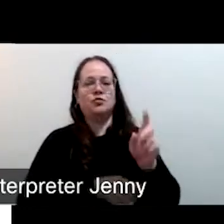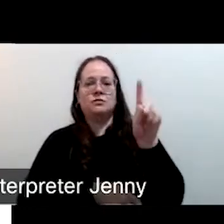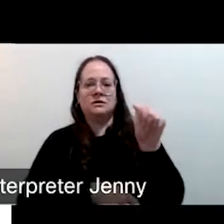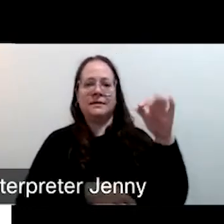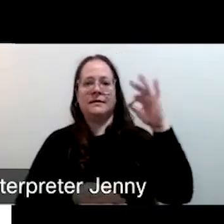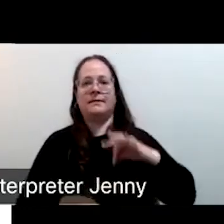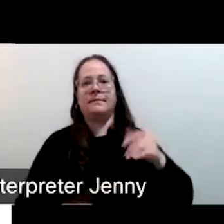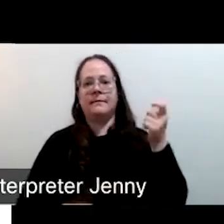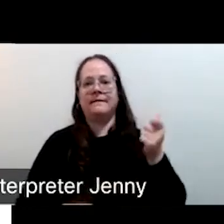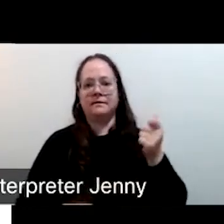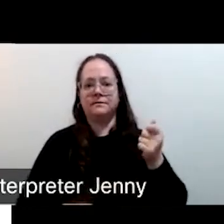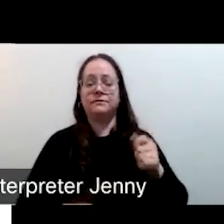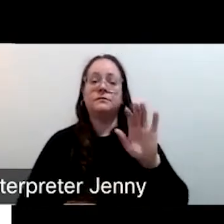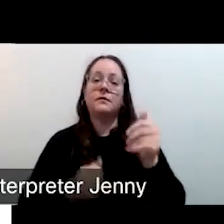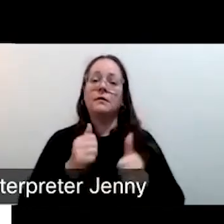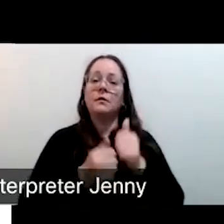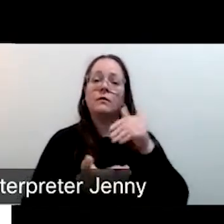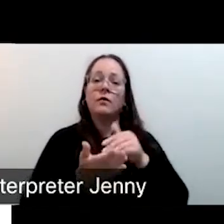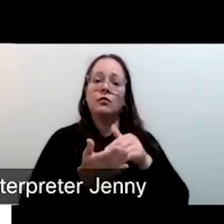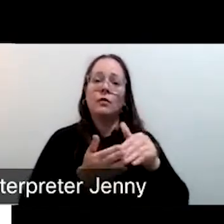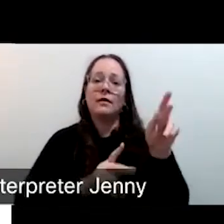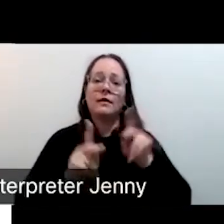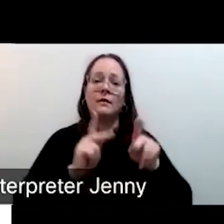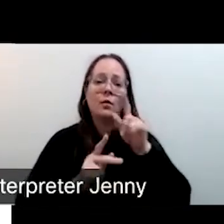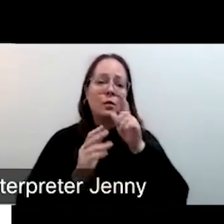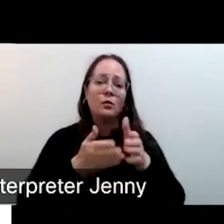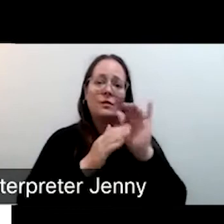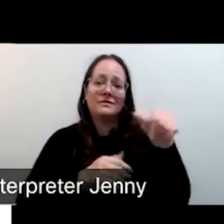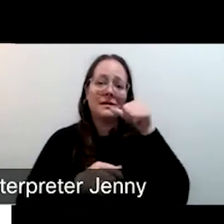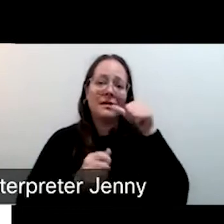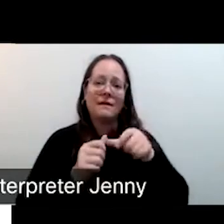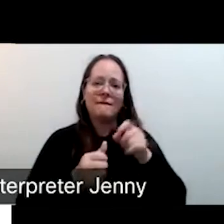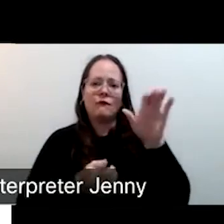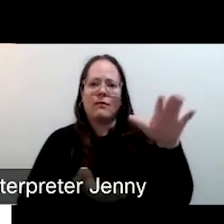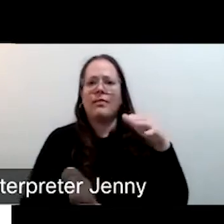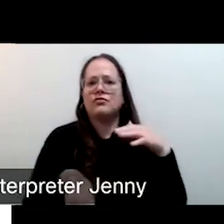Most frequently, individuals will request this letter from their doctor, a specialist,